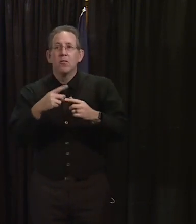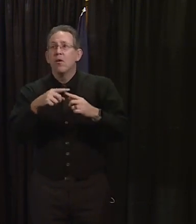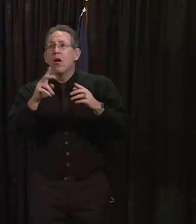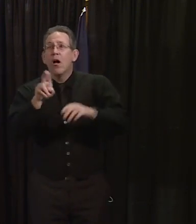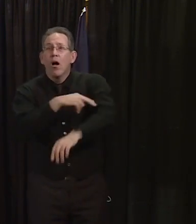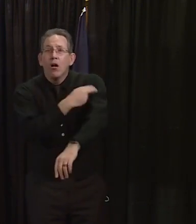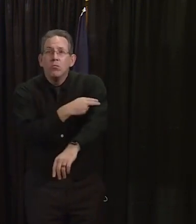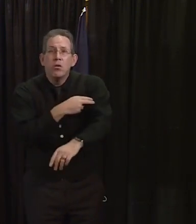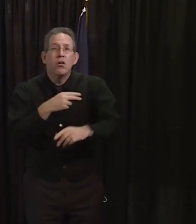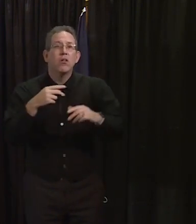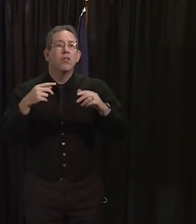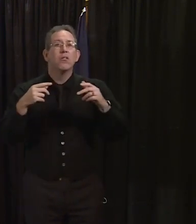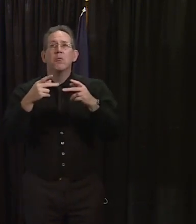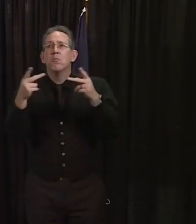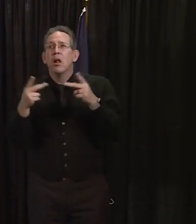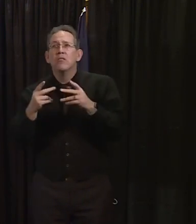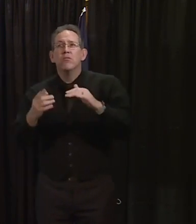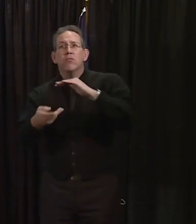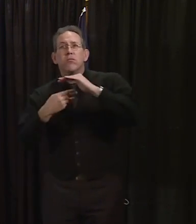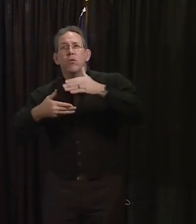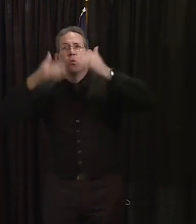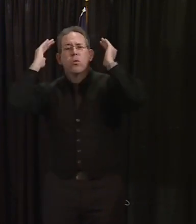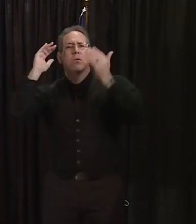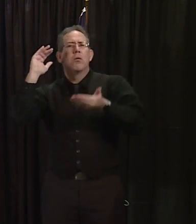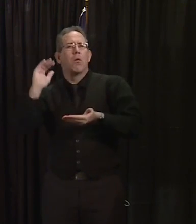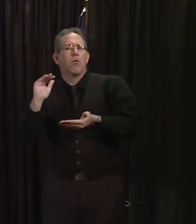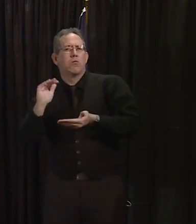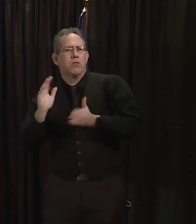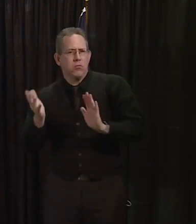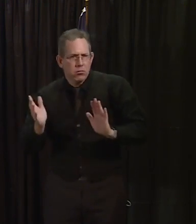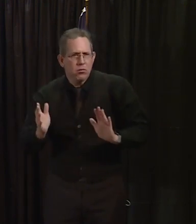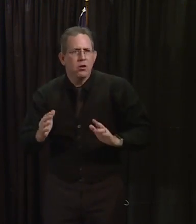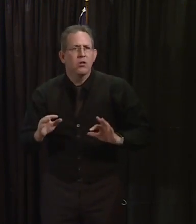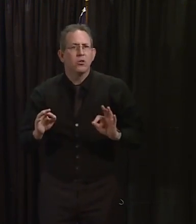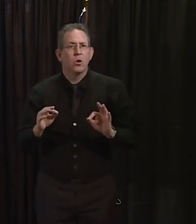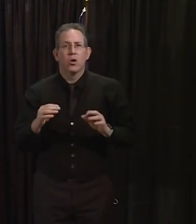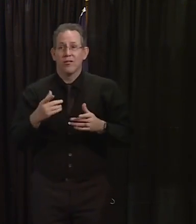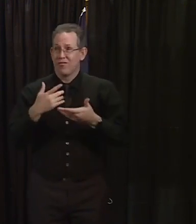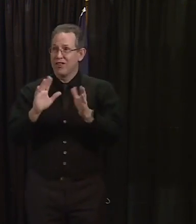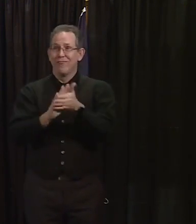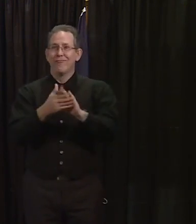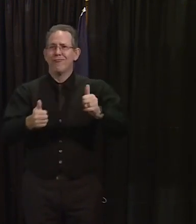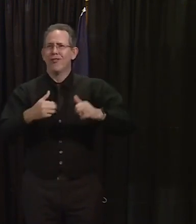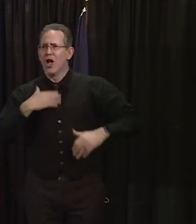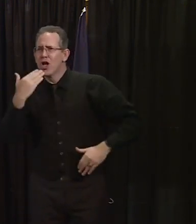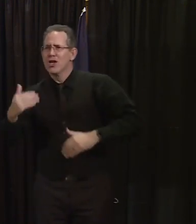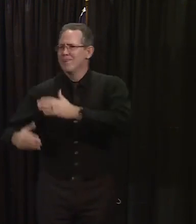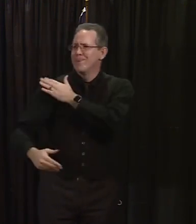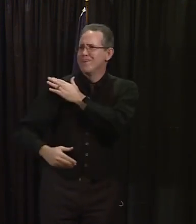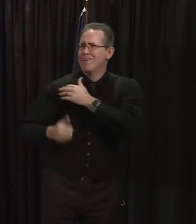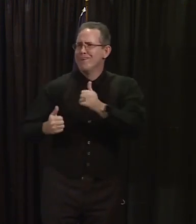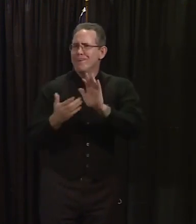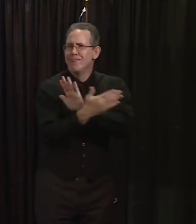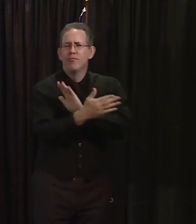now. It's not enough. Please make sure getting a booster is a top priority for